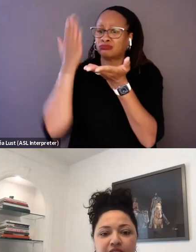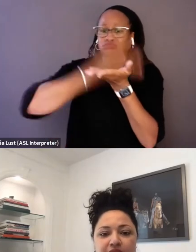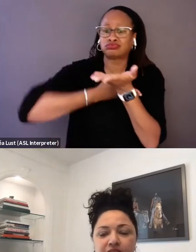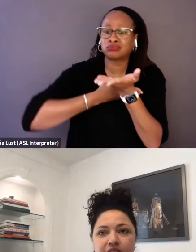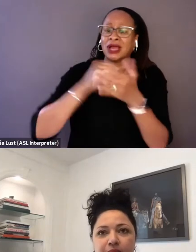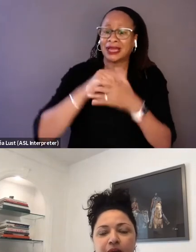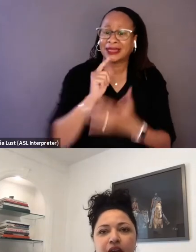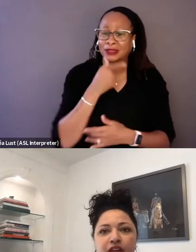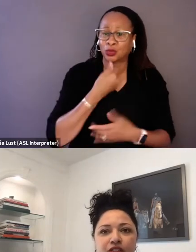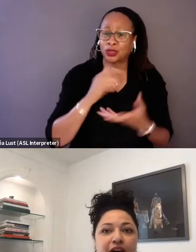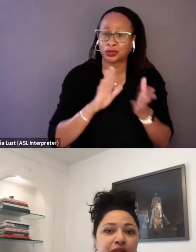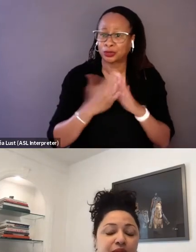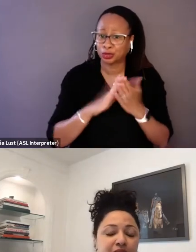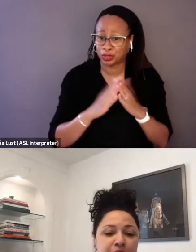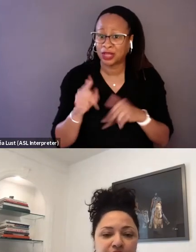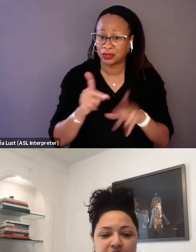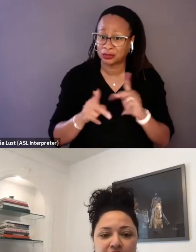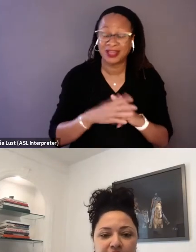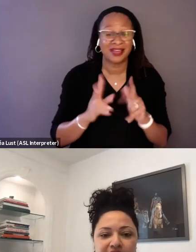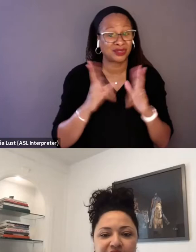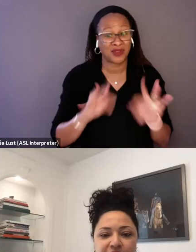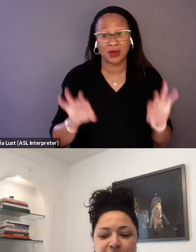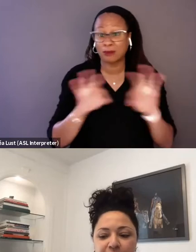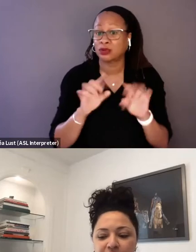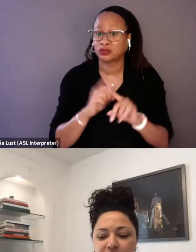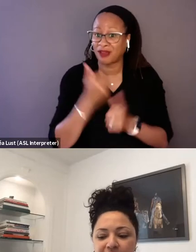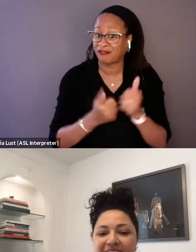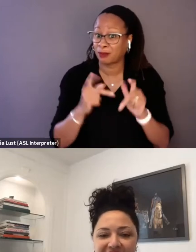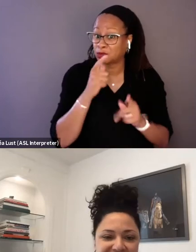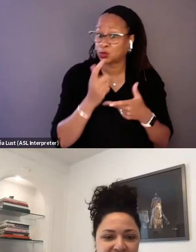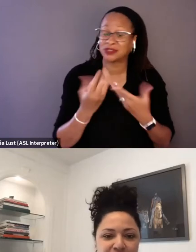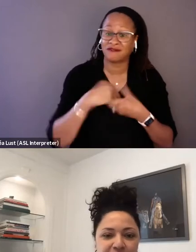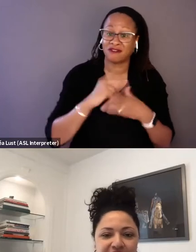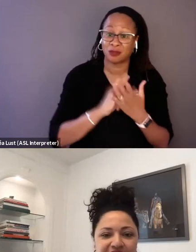And so that was really important to all of us. And so it was the casting, if you will,